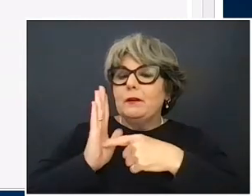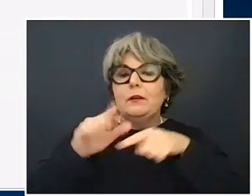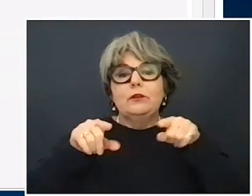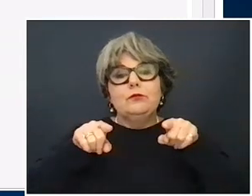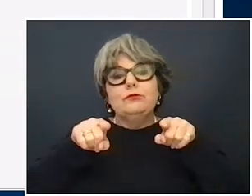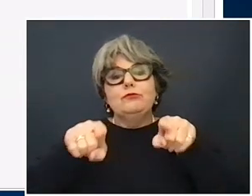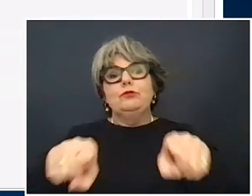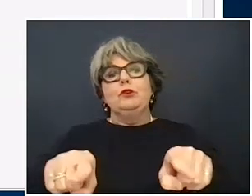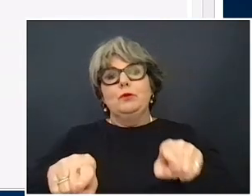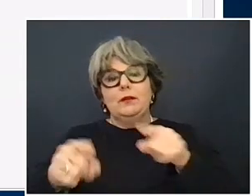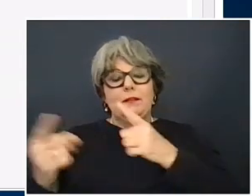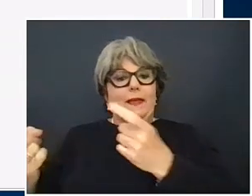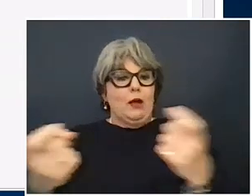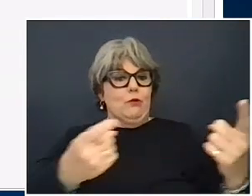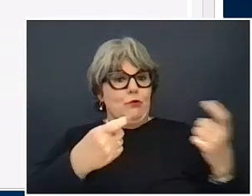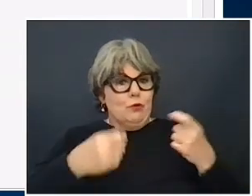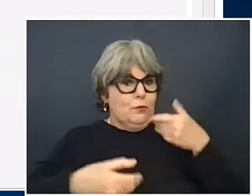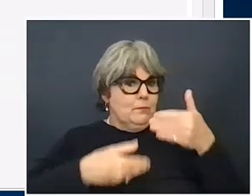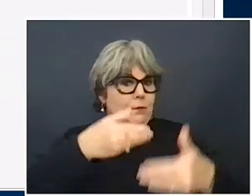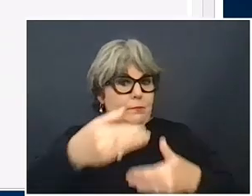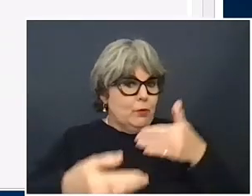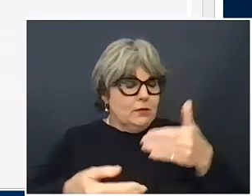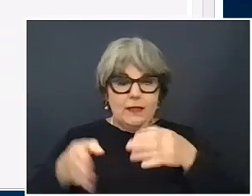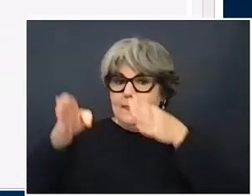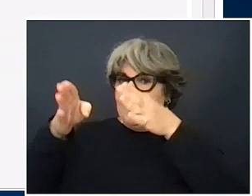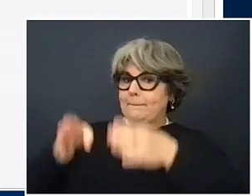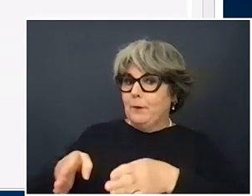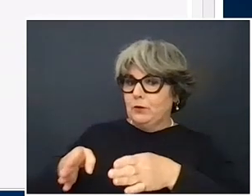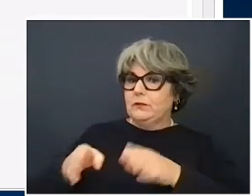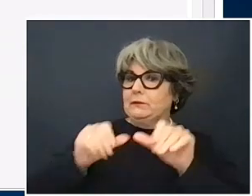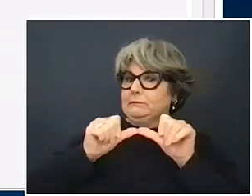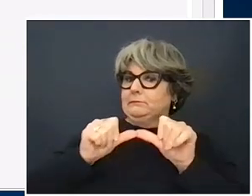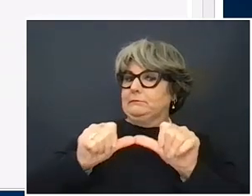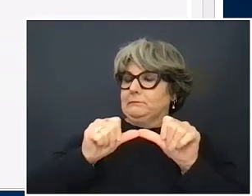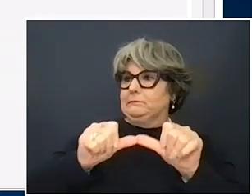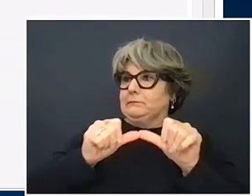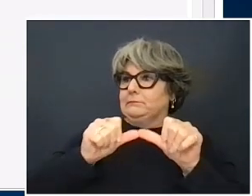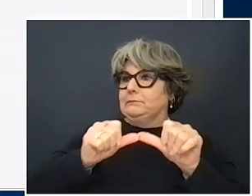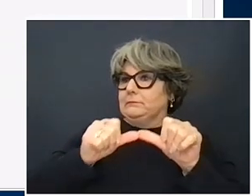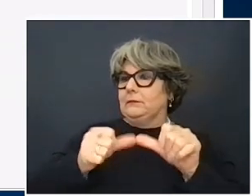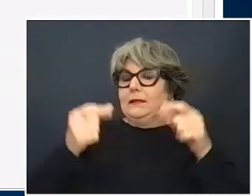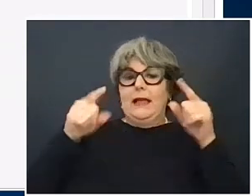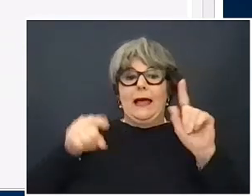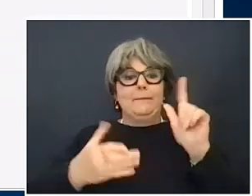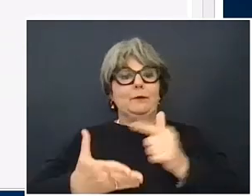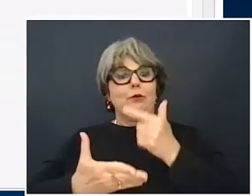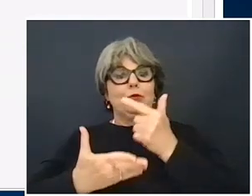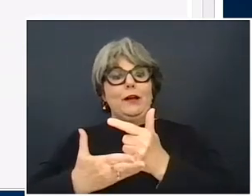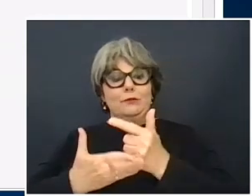recruitment process and the person persists and ends up graduating and only